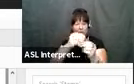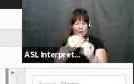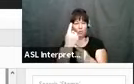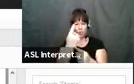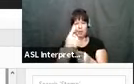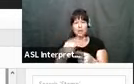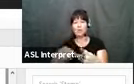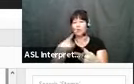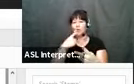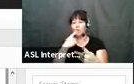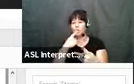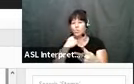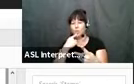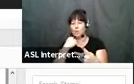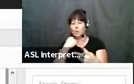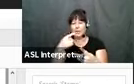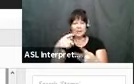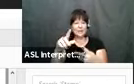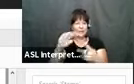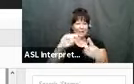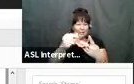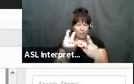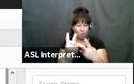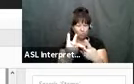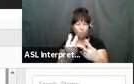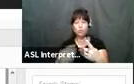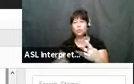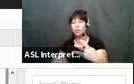two; orange for tier three; and yellow for tier four.